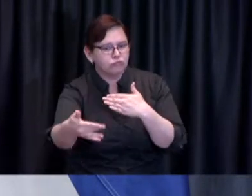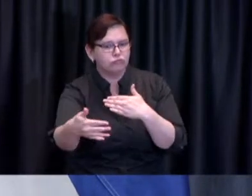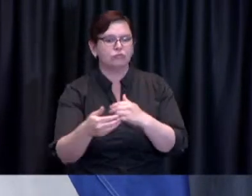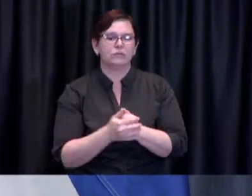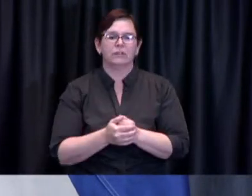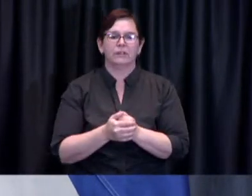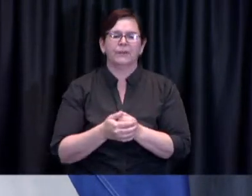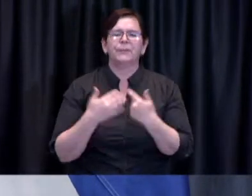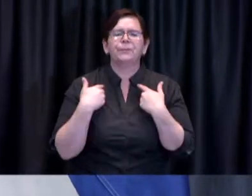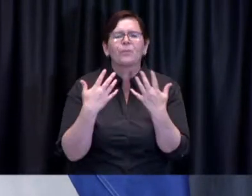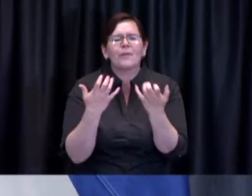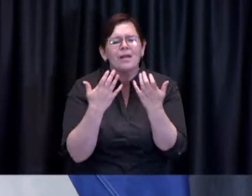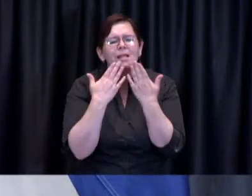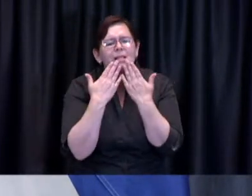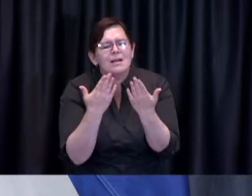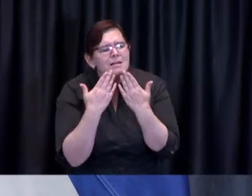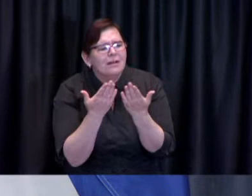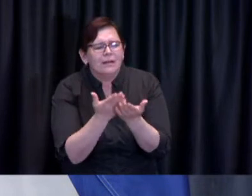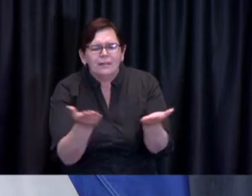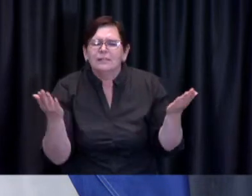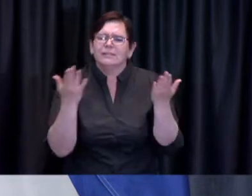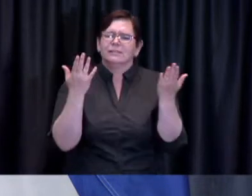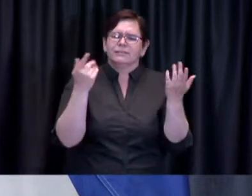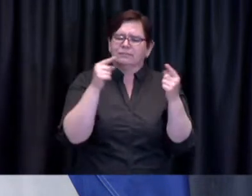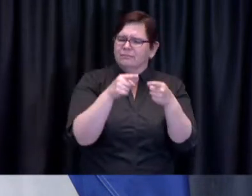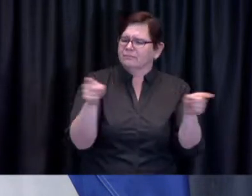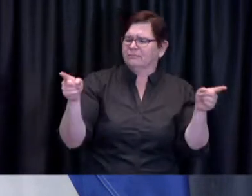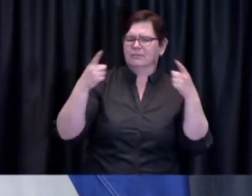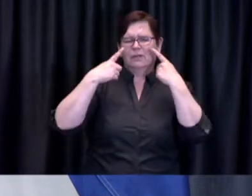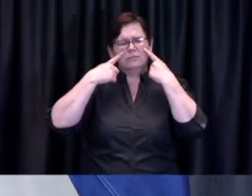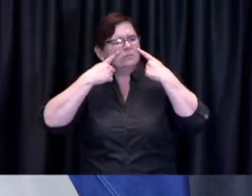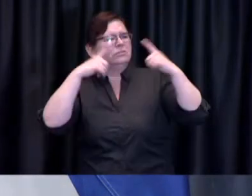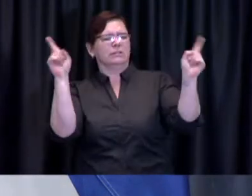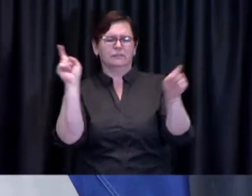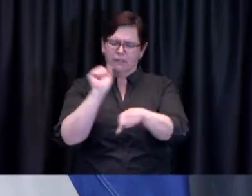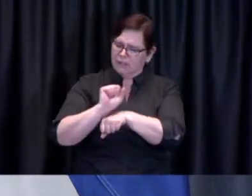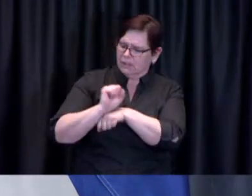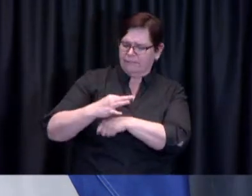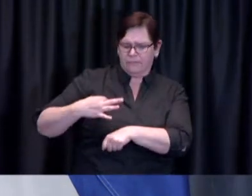a success their staff and volunteers health care professionals and others and they are helping